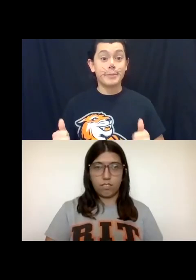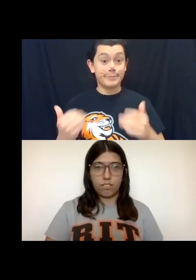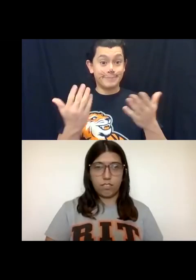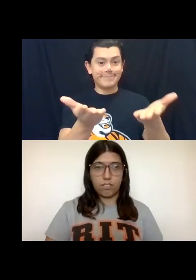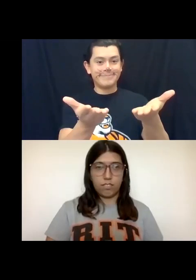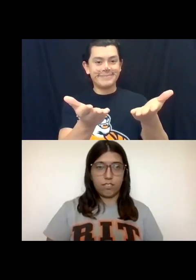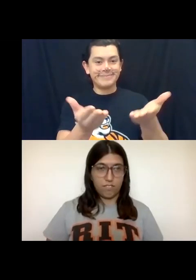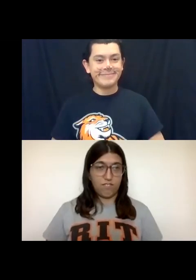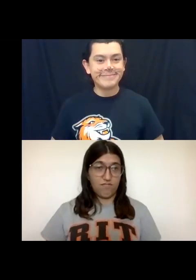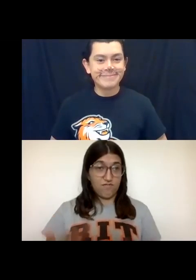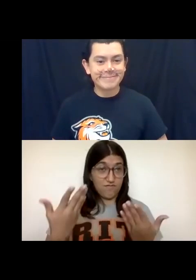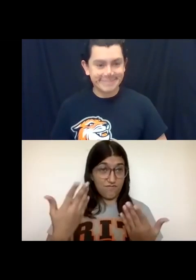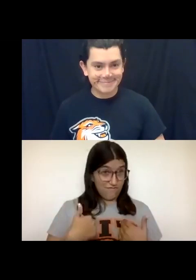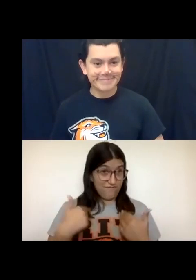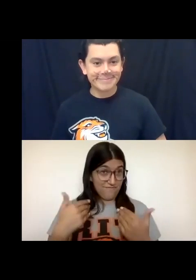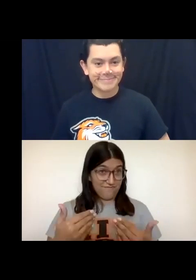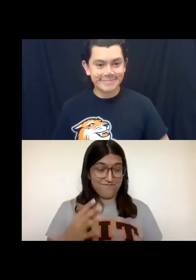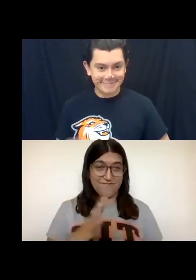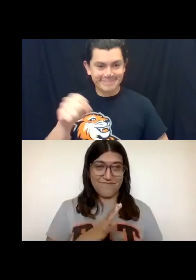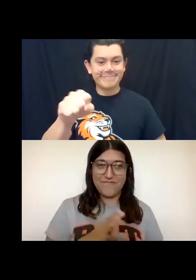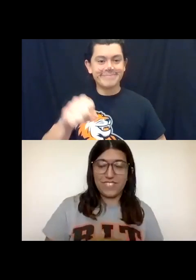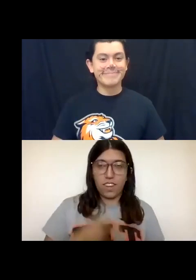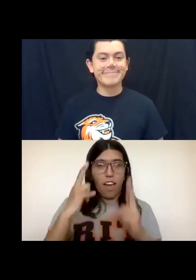Ronald: Do you want to start, Amanda? Amanda: Sure thing.